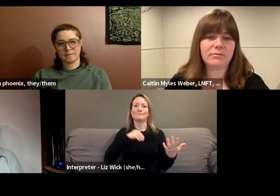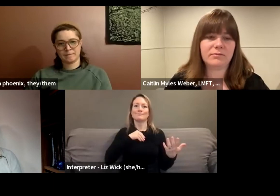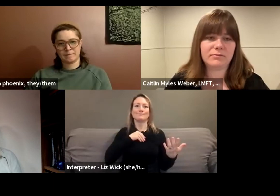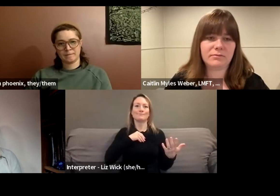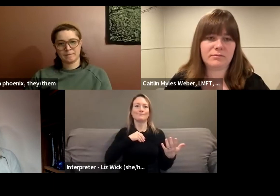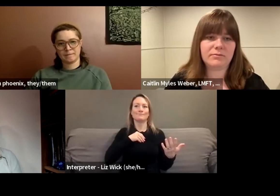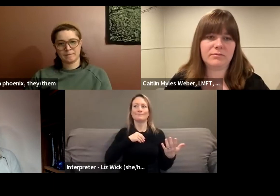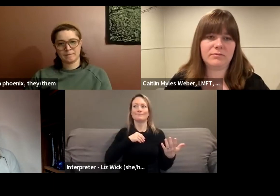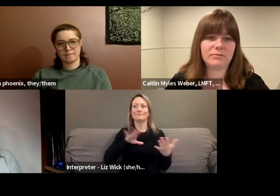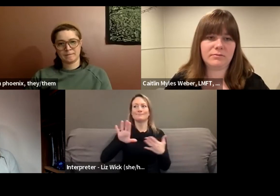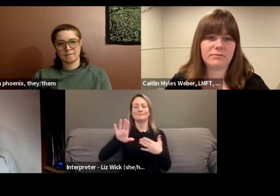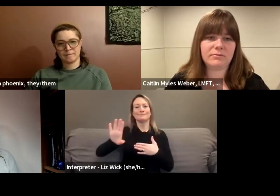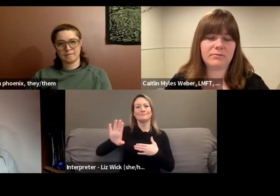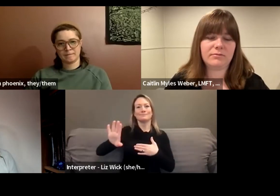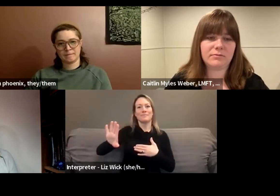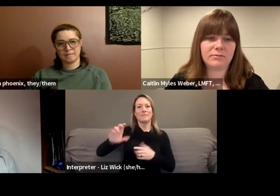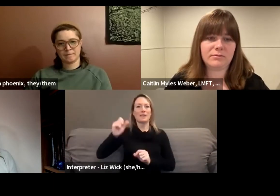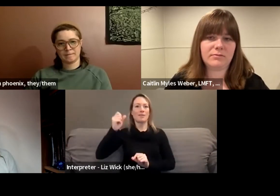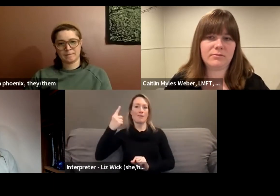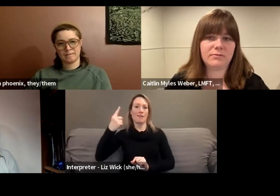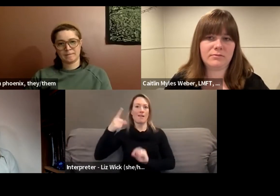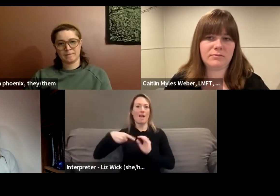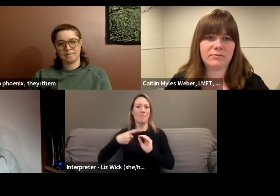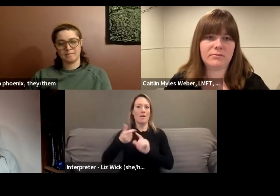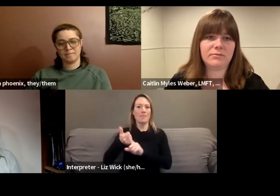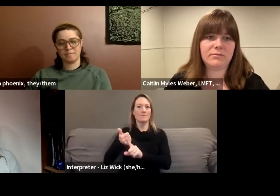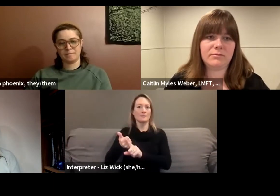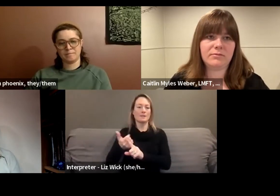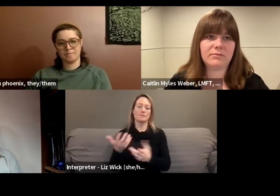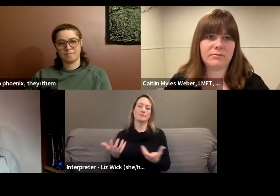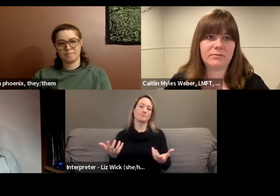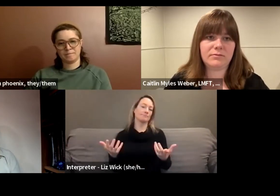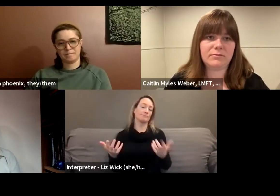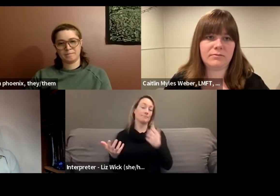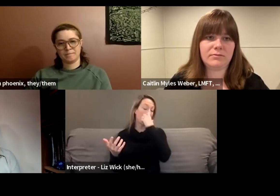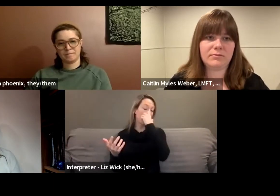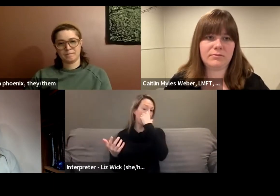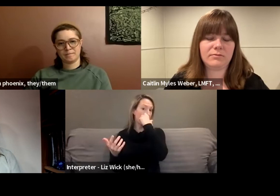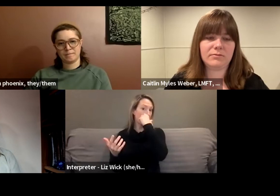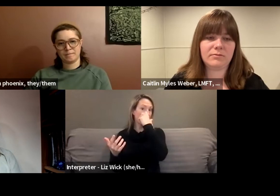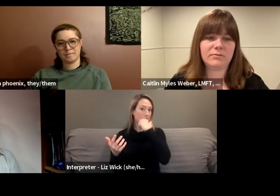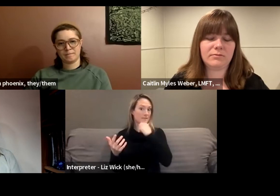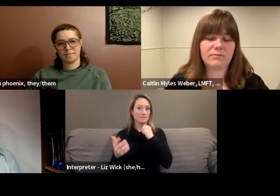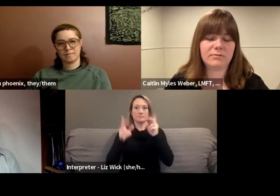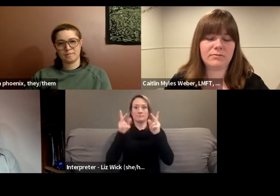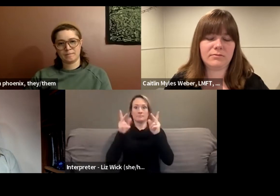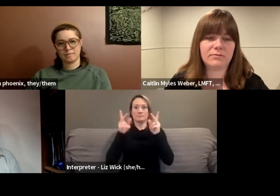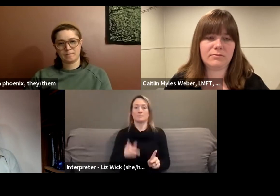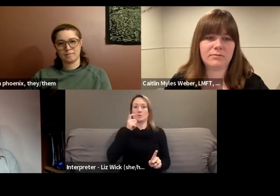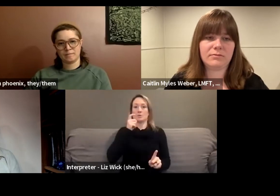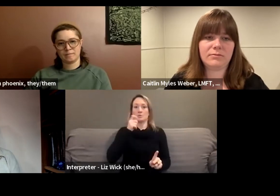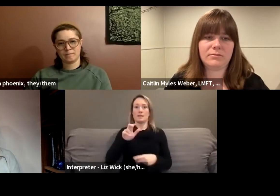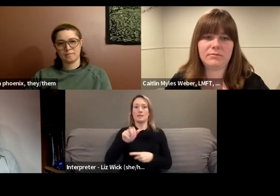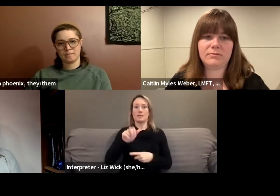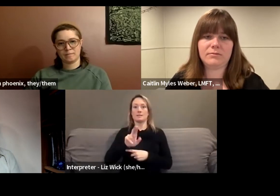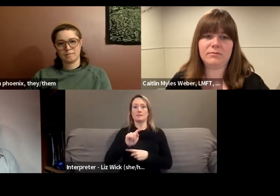that they understand themselves. I personally think that someone normally who has autism understands themselves better, not worse,